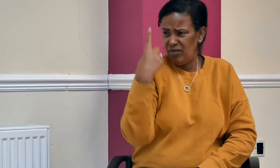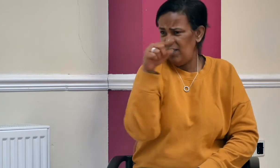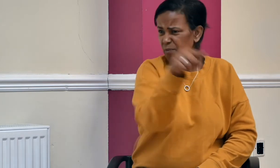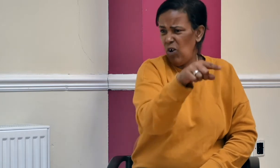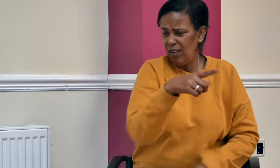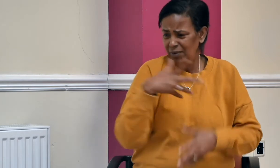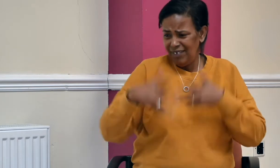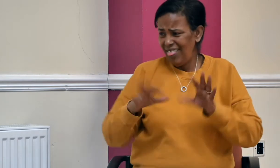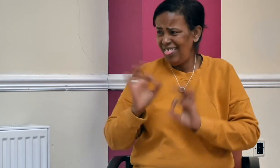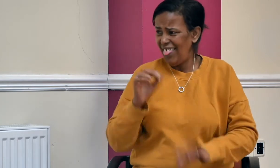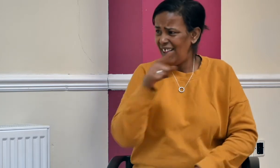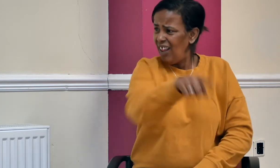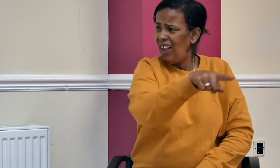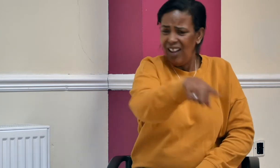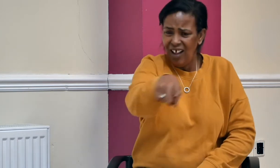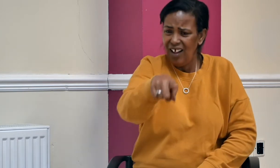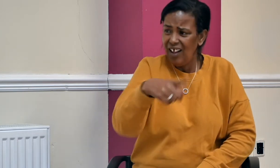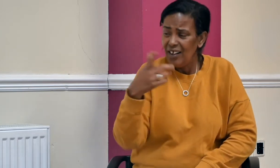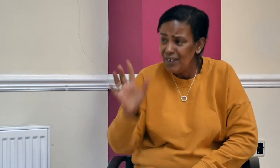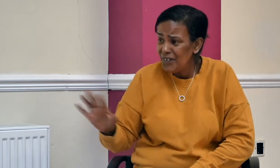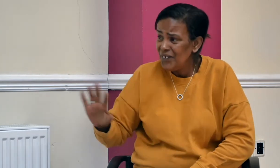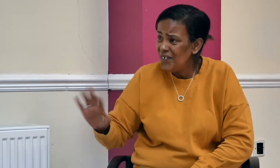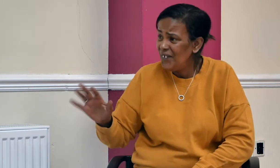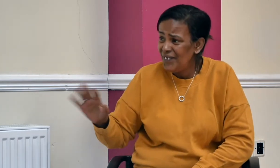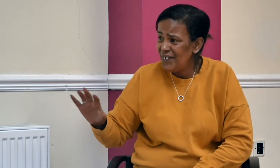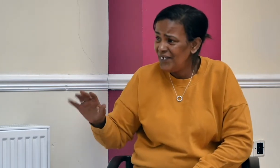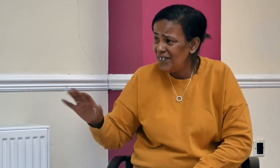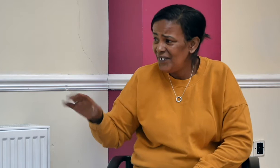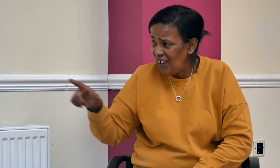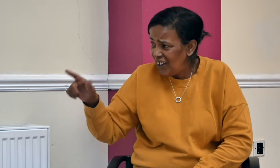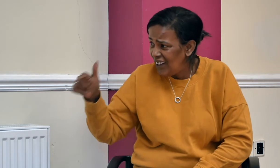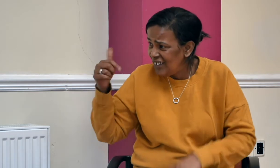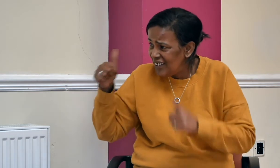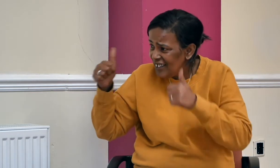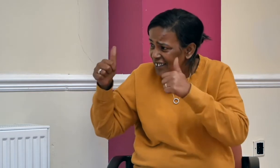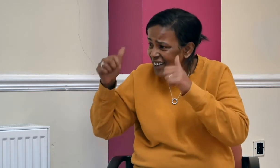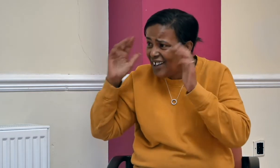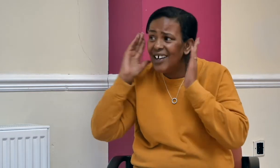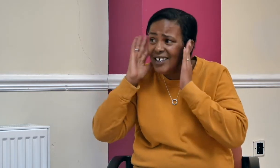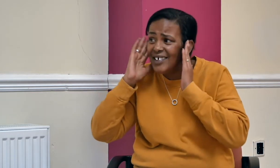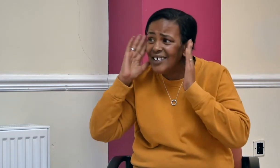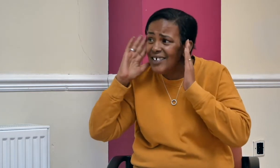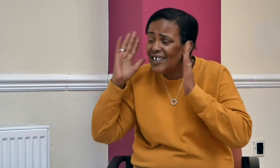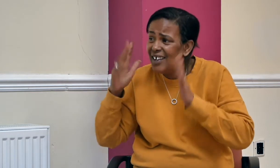I could only point then, as I didn't have a language. They kept trying to placate me,